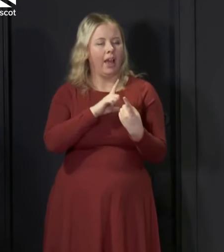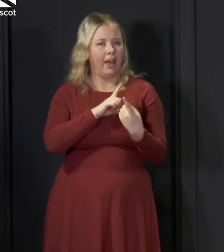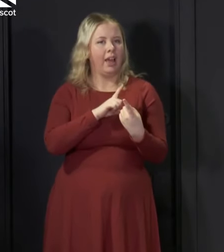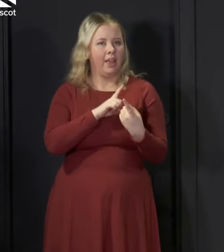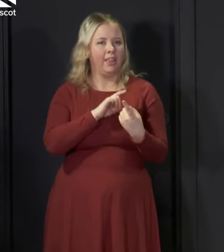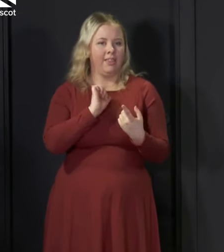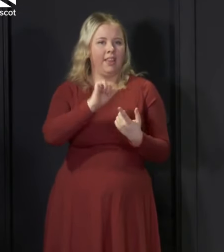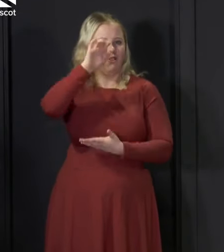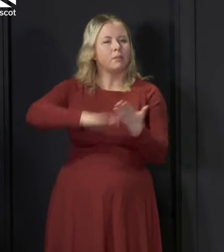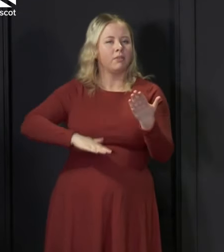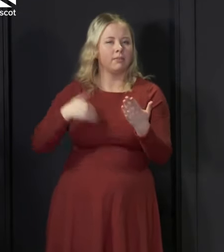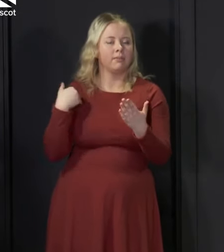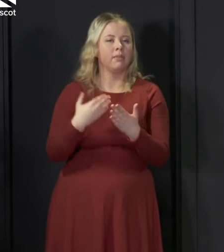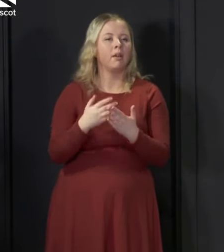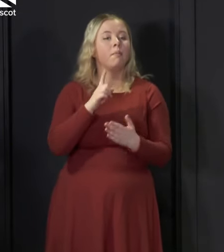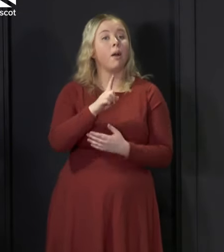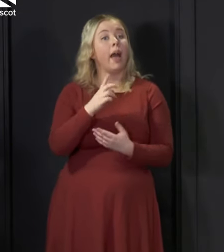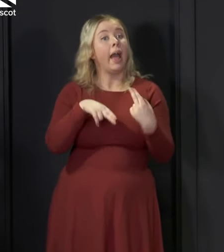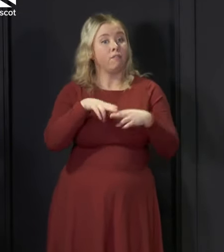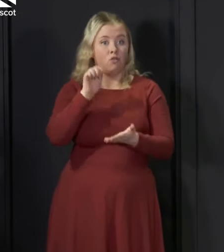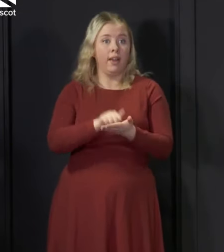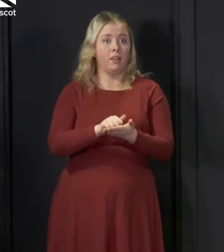experiences. But if it is right that they should be in intensive care, that is where